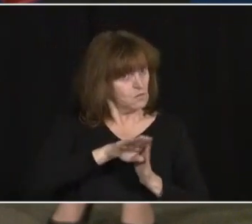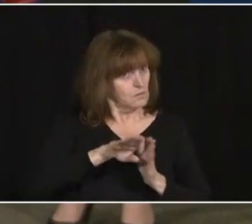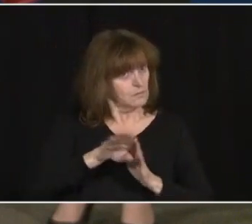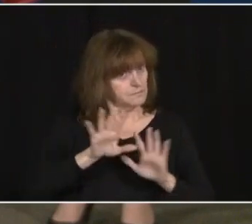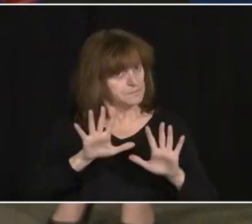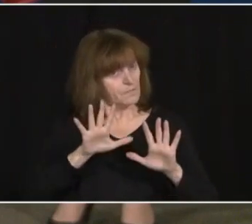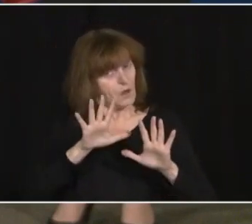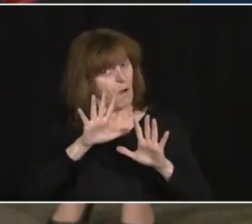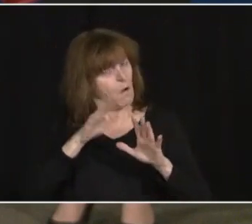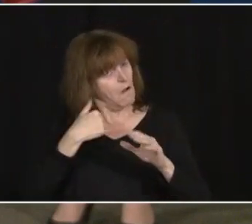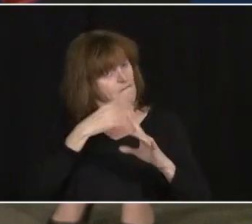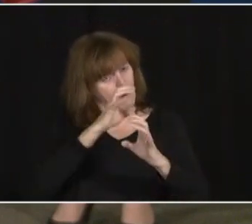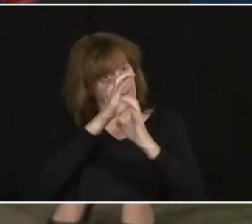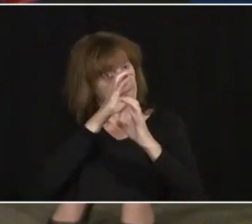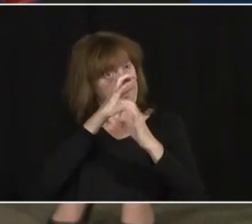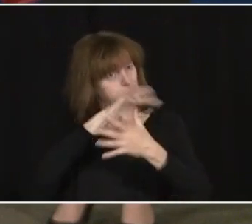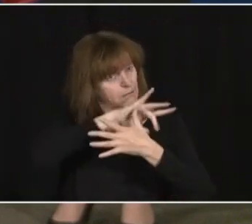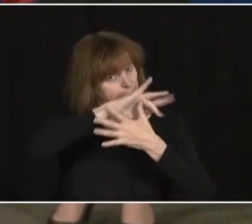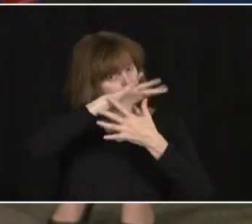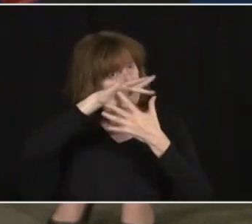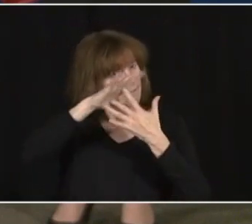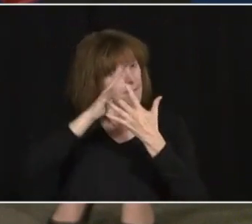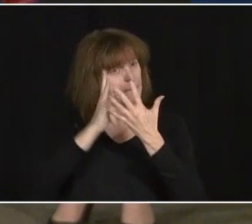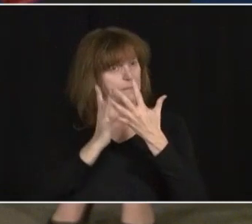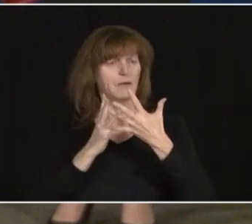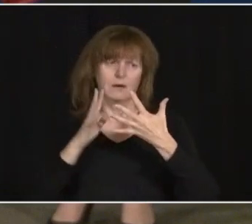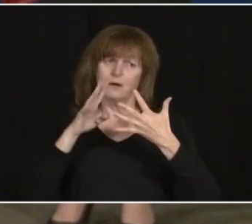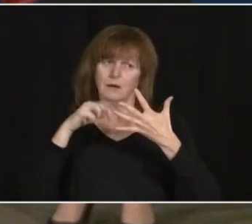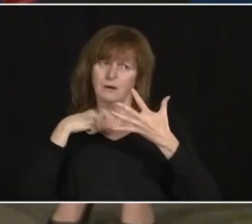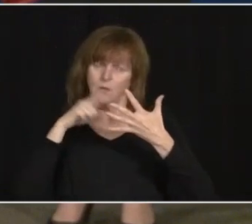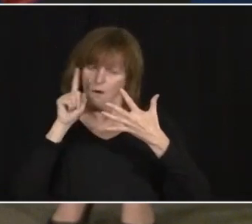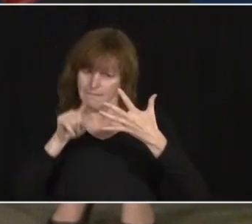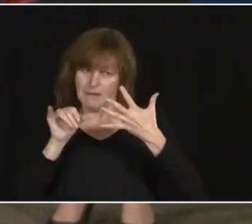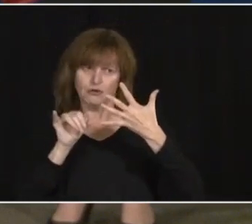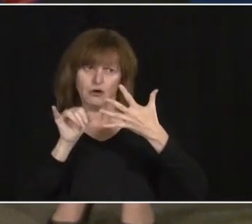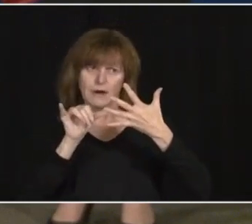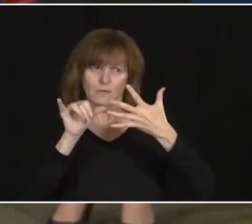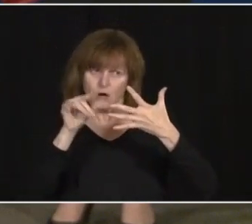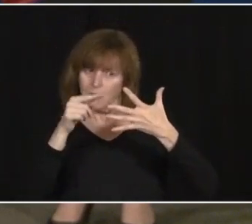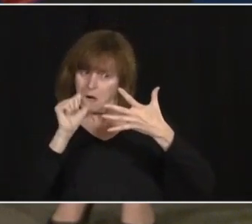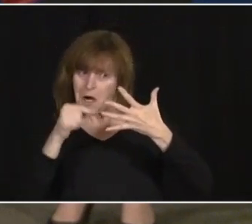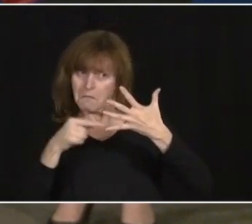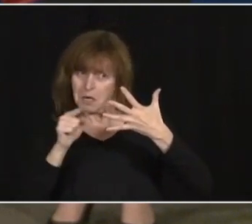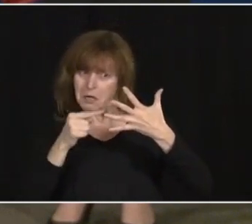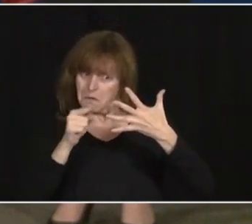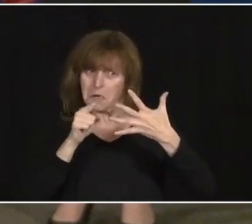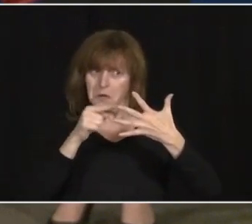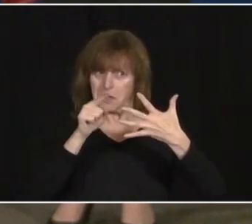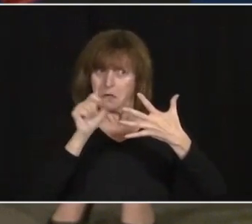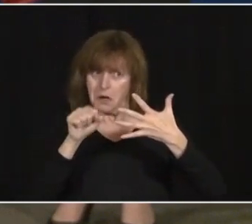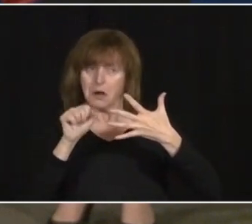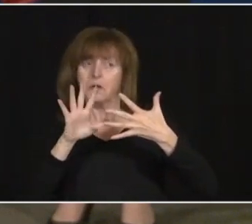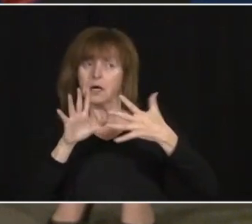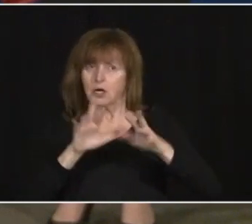benchmarks that must be met before lifting or easing restrictions. This framework will be informed by the opening